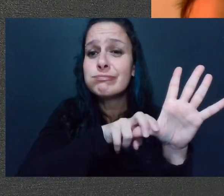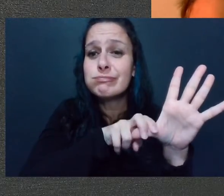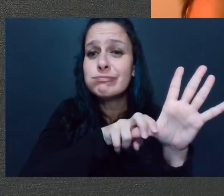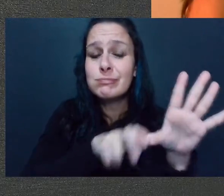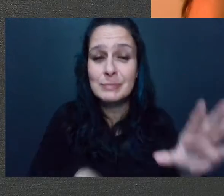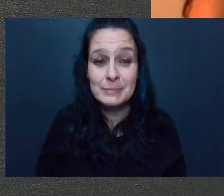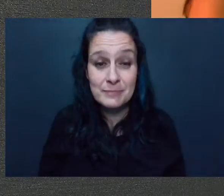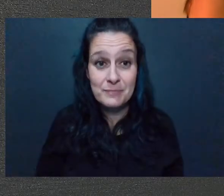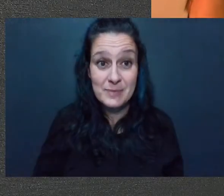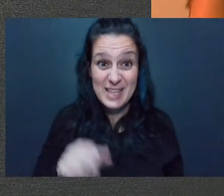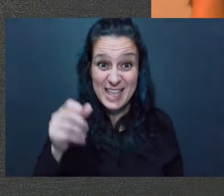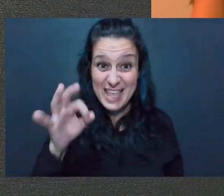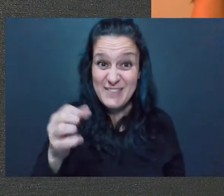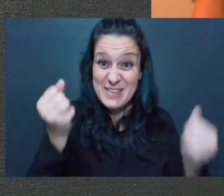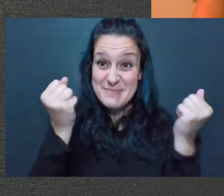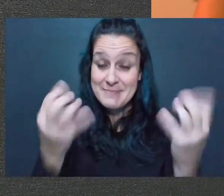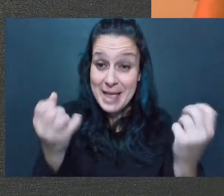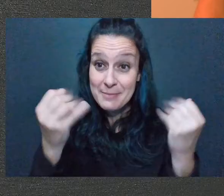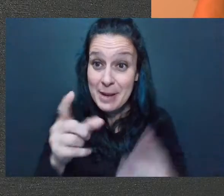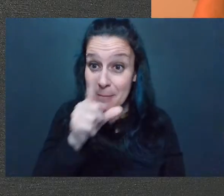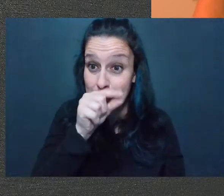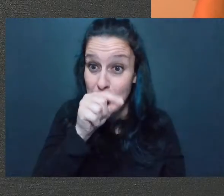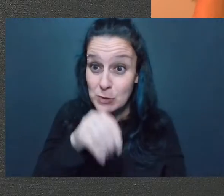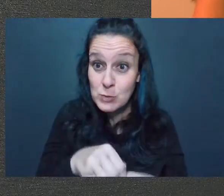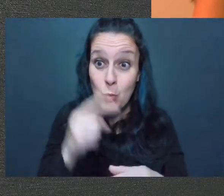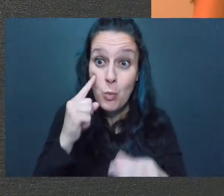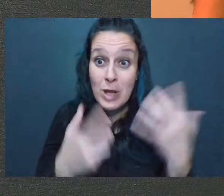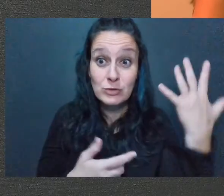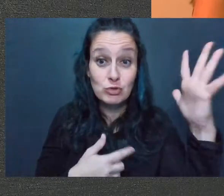If there are lots of birds in one tree